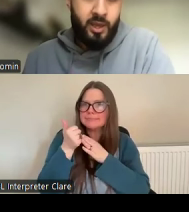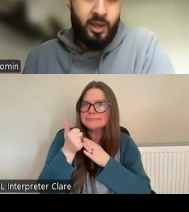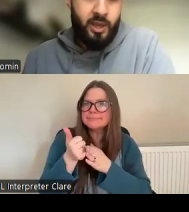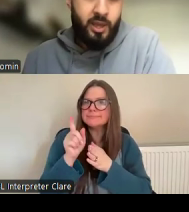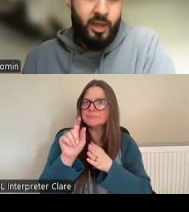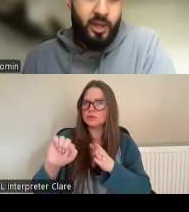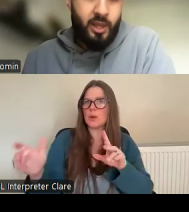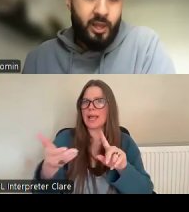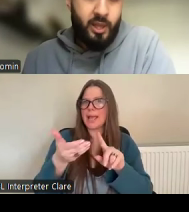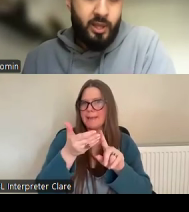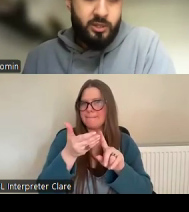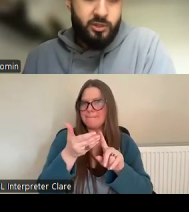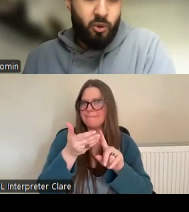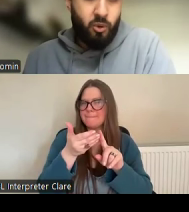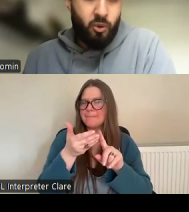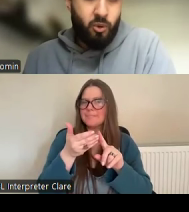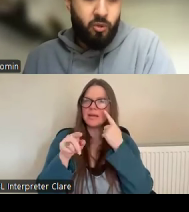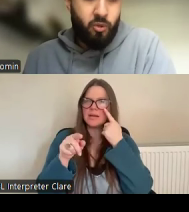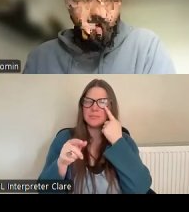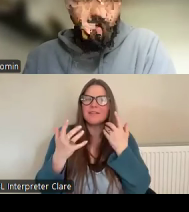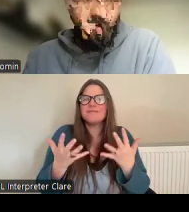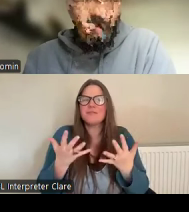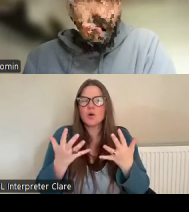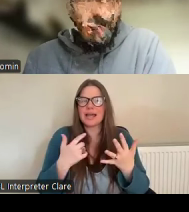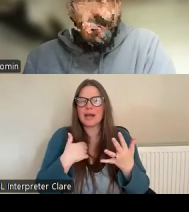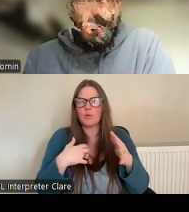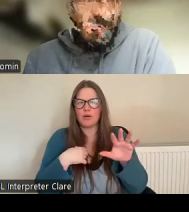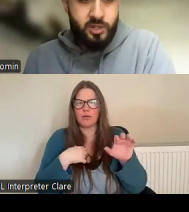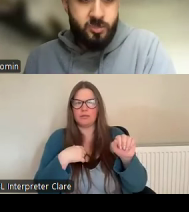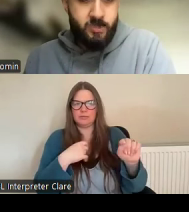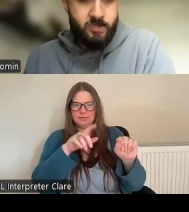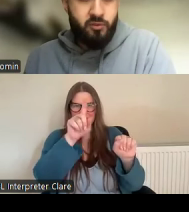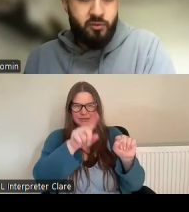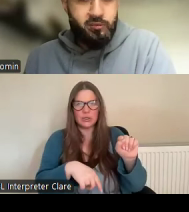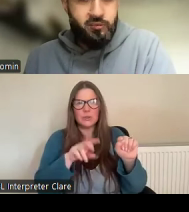For now, we will just leave that as the default, but you can see there's loads of different goals there.